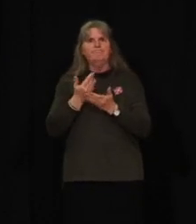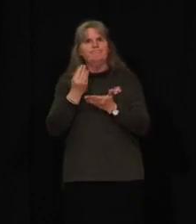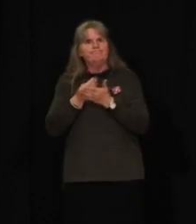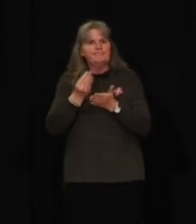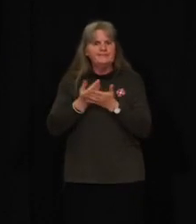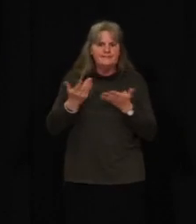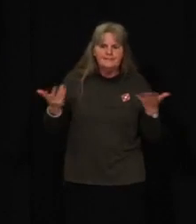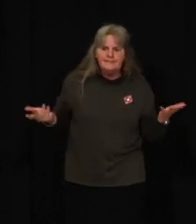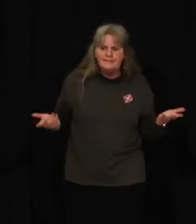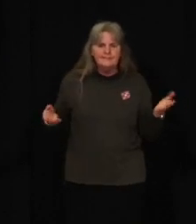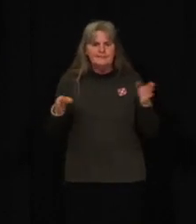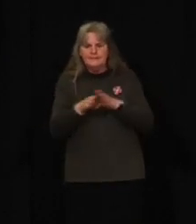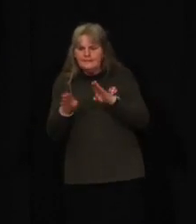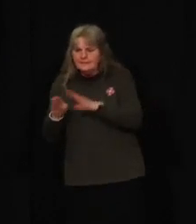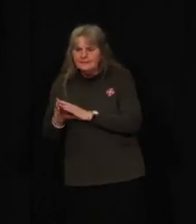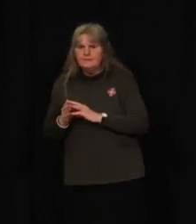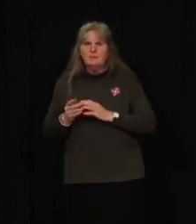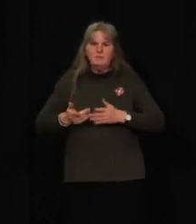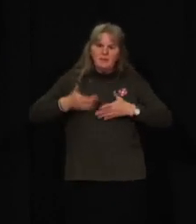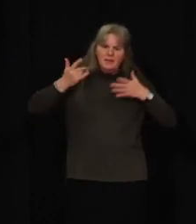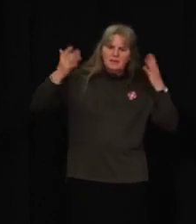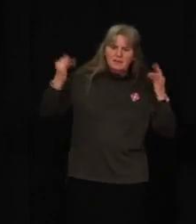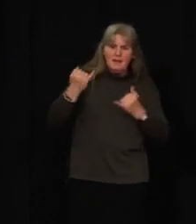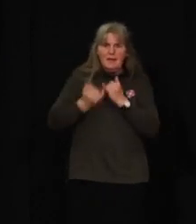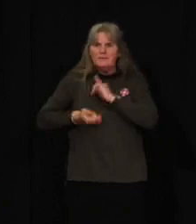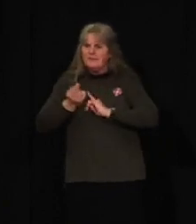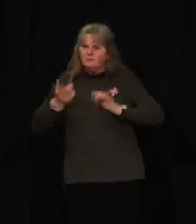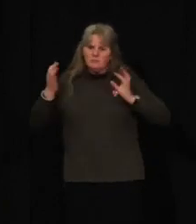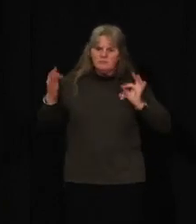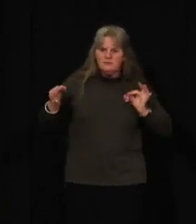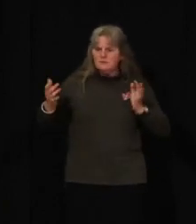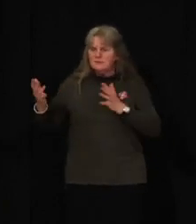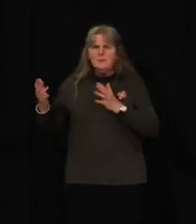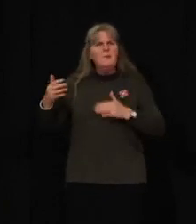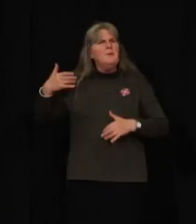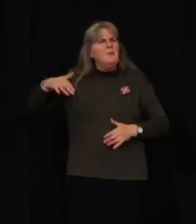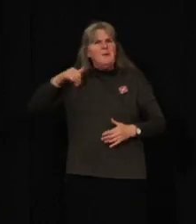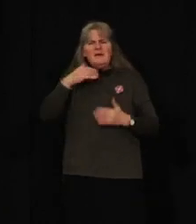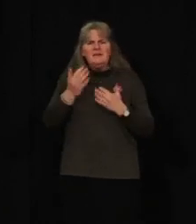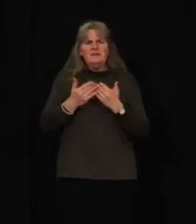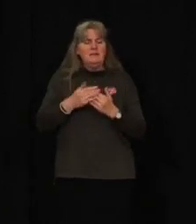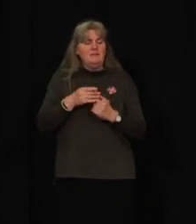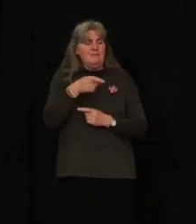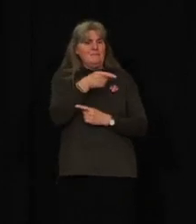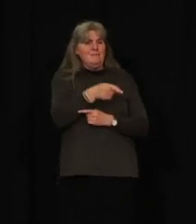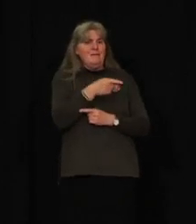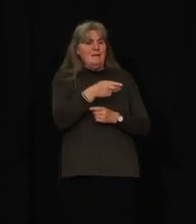commitments, momentous decisions made on short notice. They putting people first review